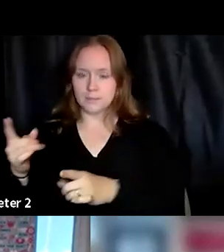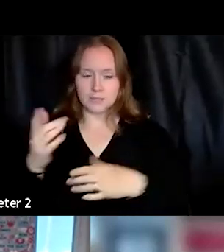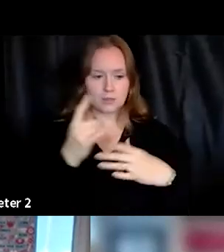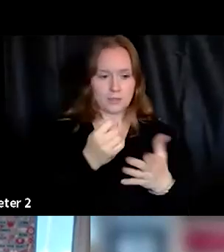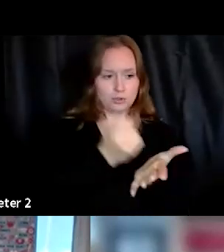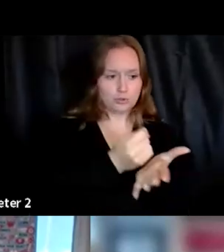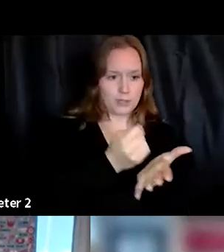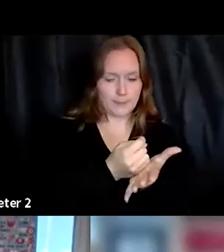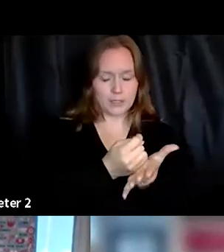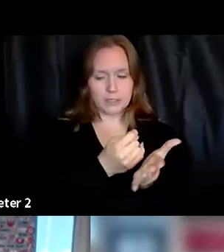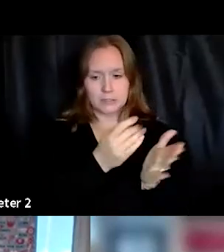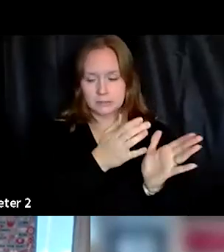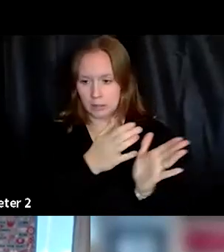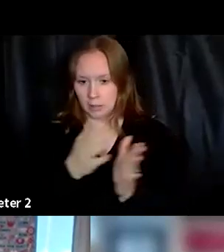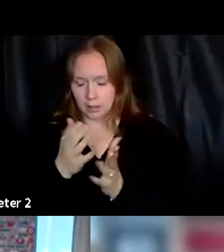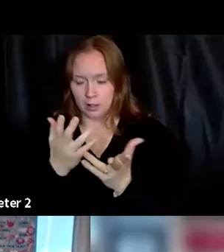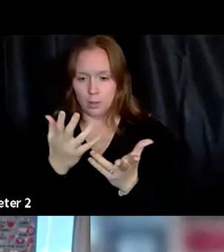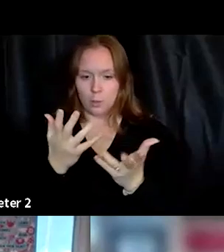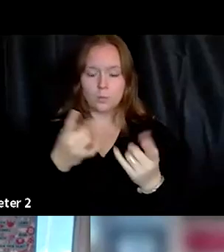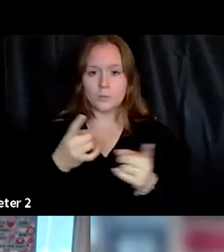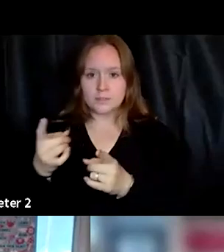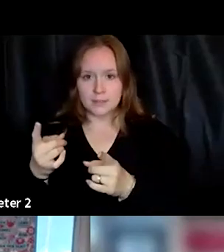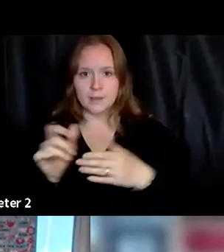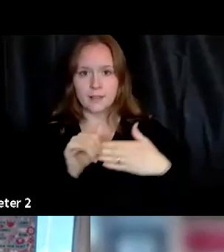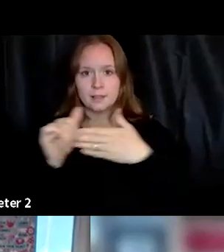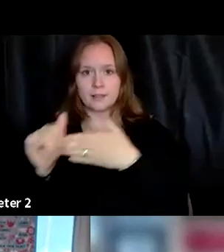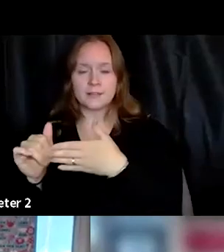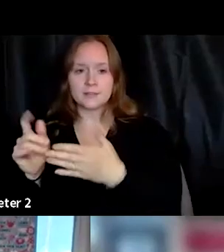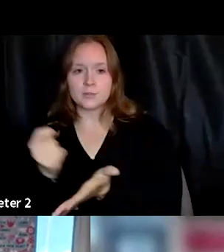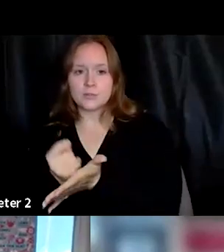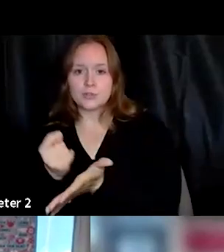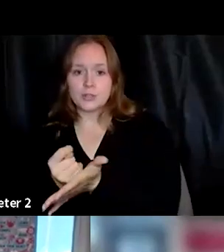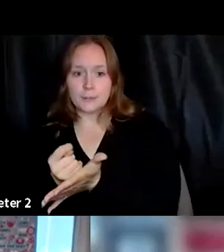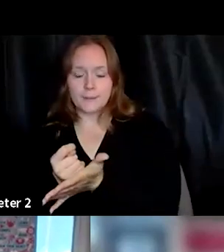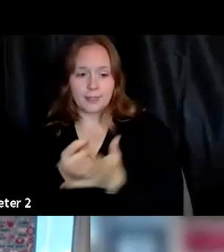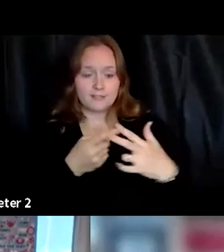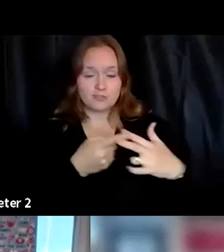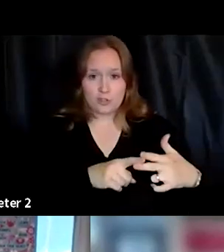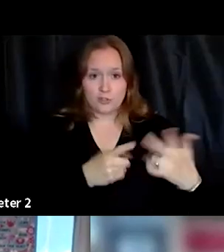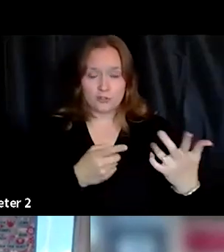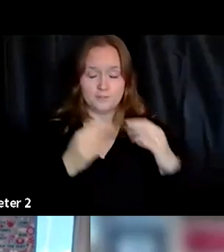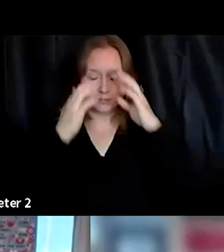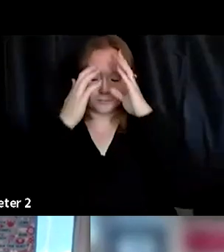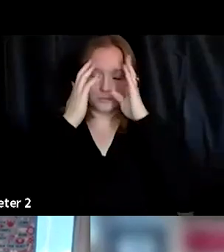or what was happening that was leading to treatment in the first place. What was going on at work